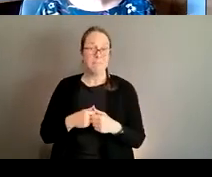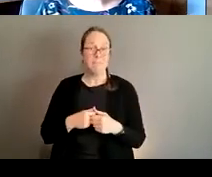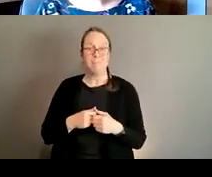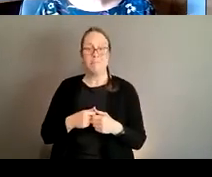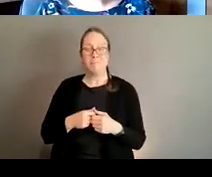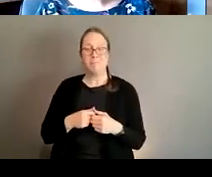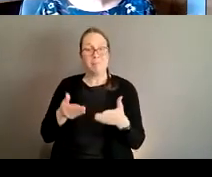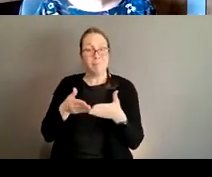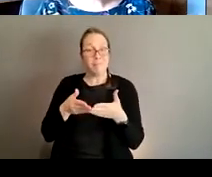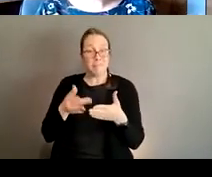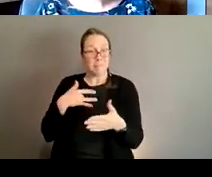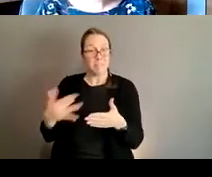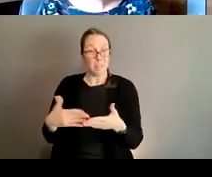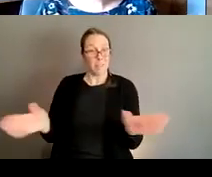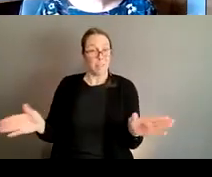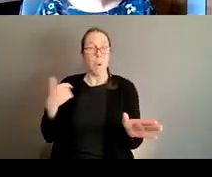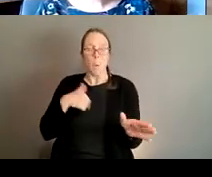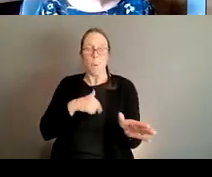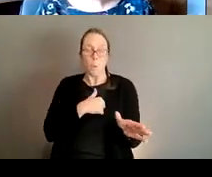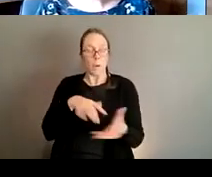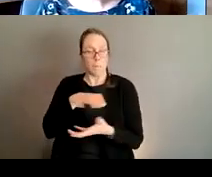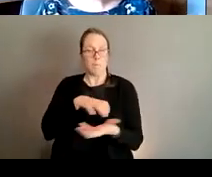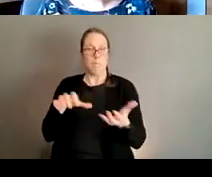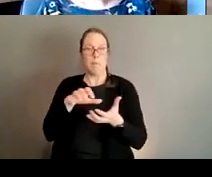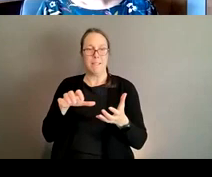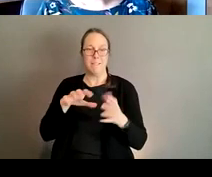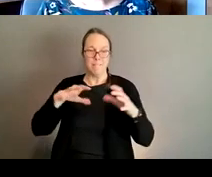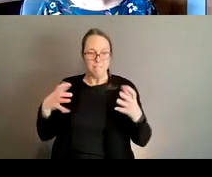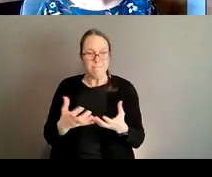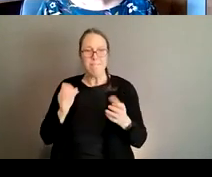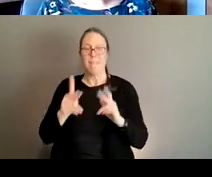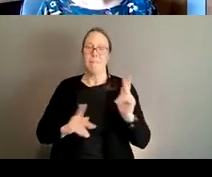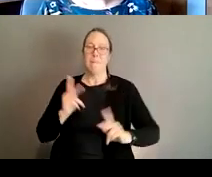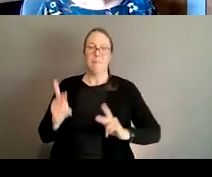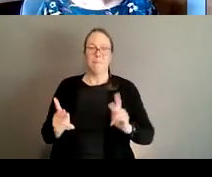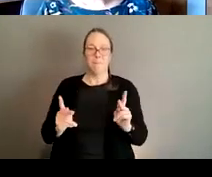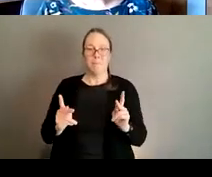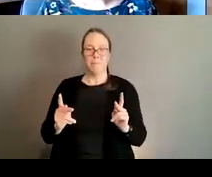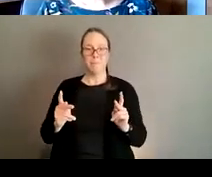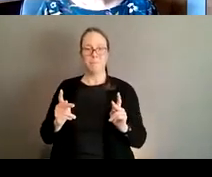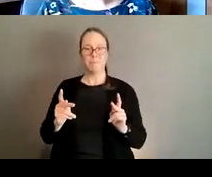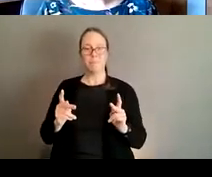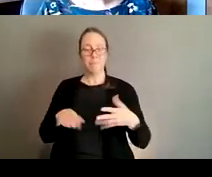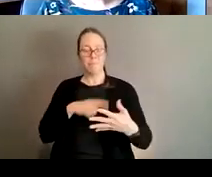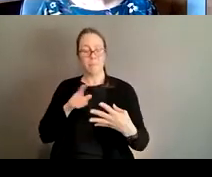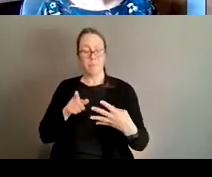basically a mixed bag of folks at the conference. So bullet two is thinking about your audience.